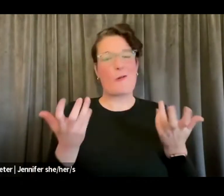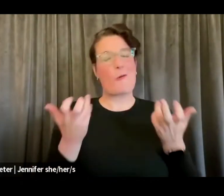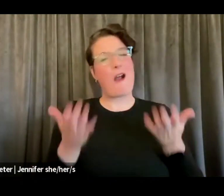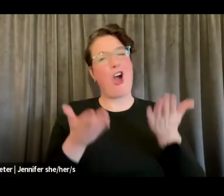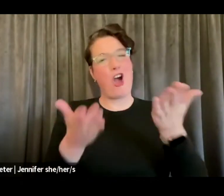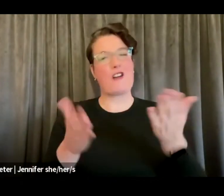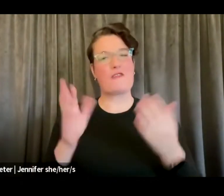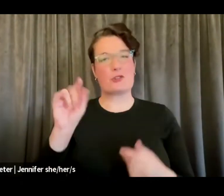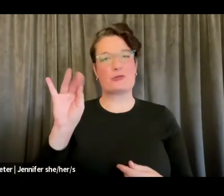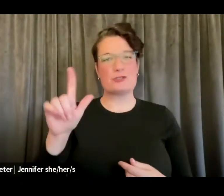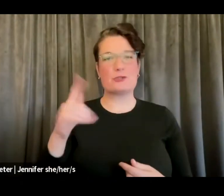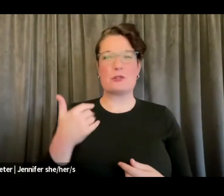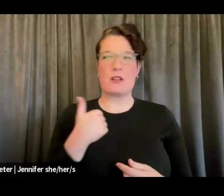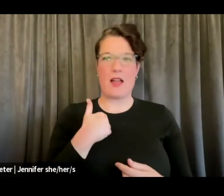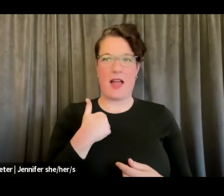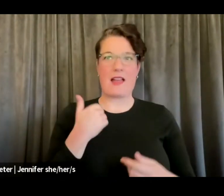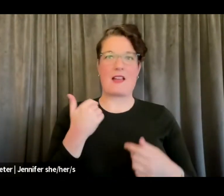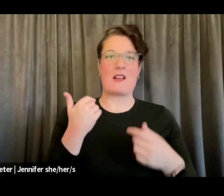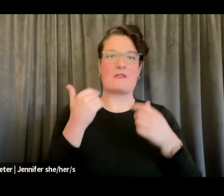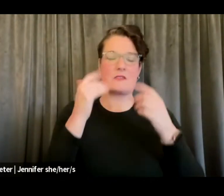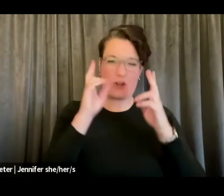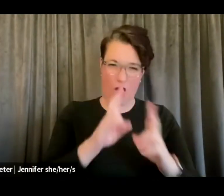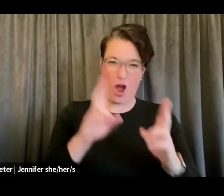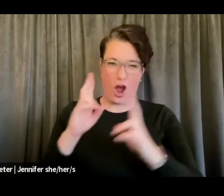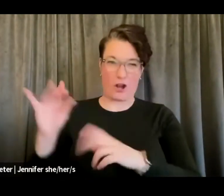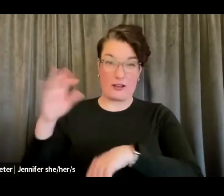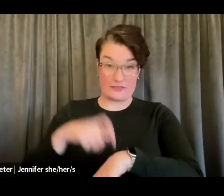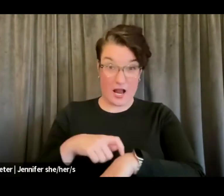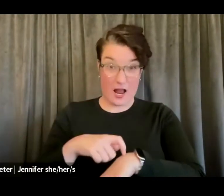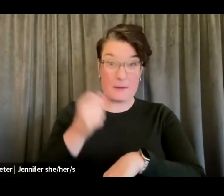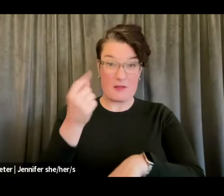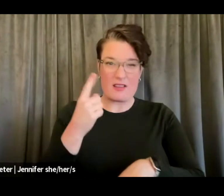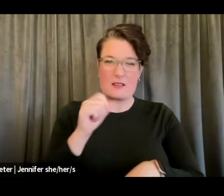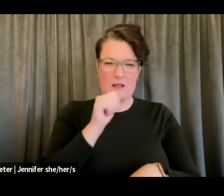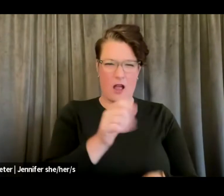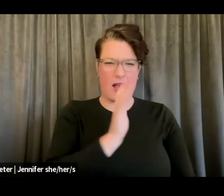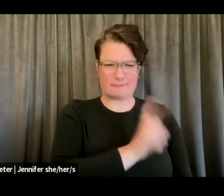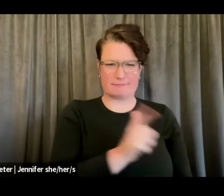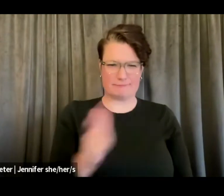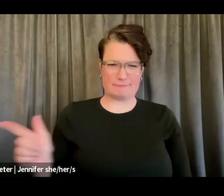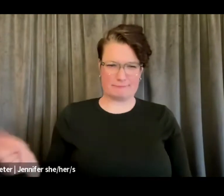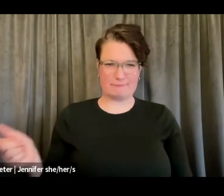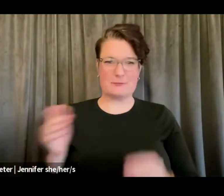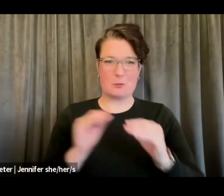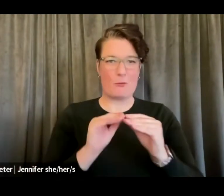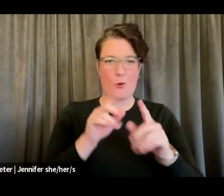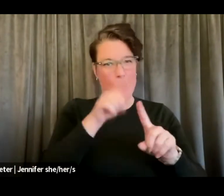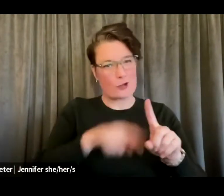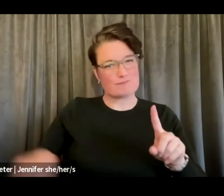time in a, maybe less linear way, felt like a important way to like invite